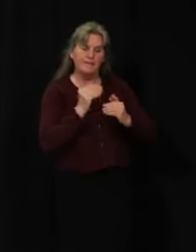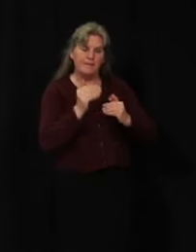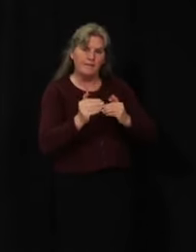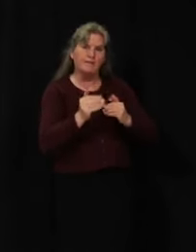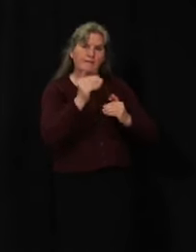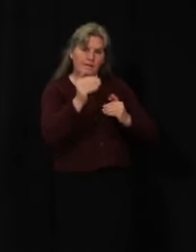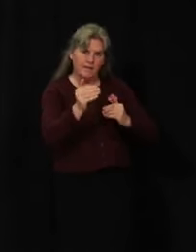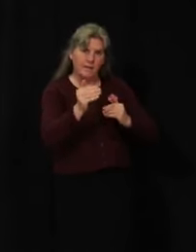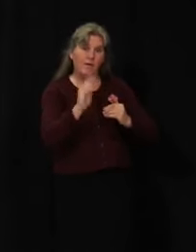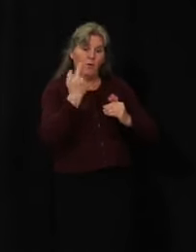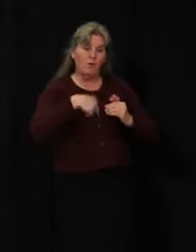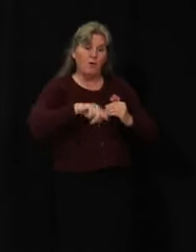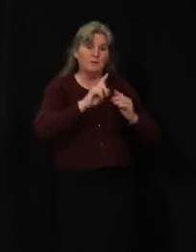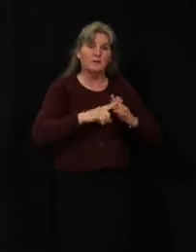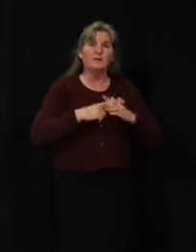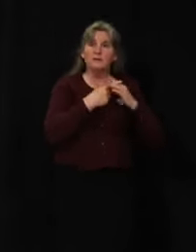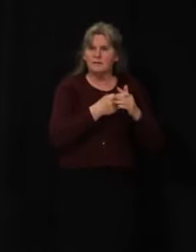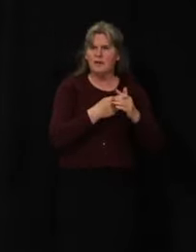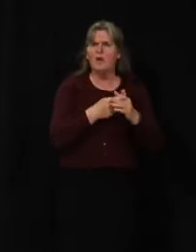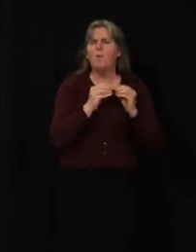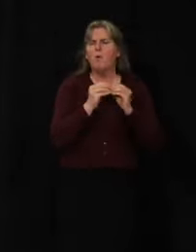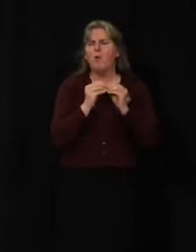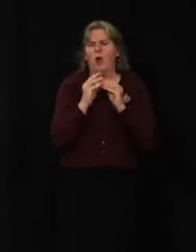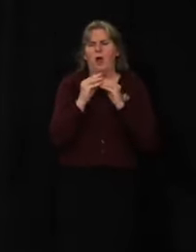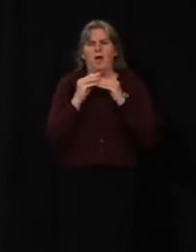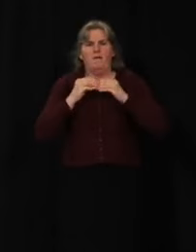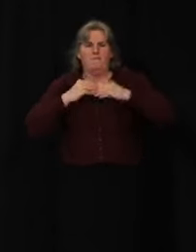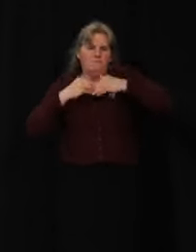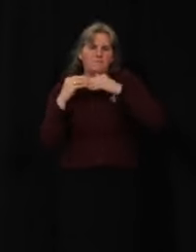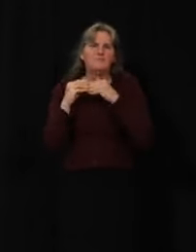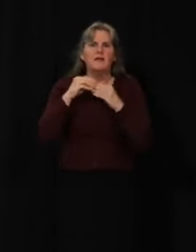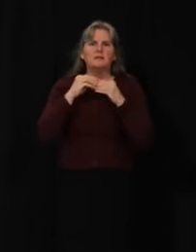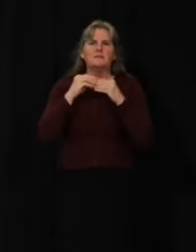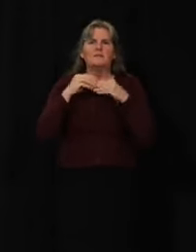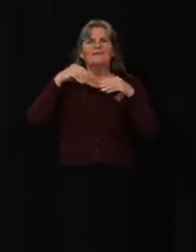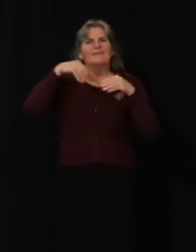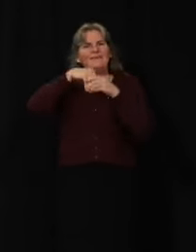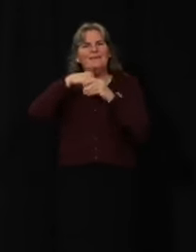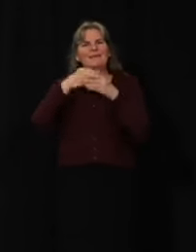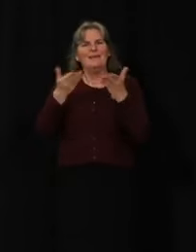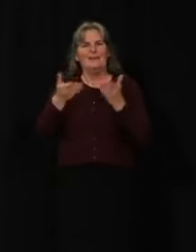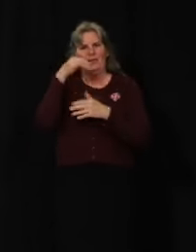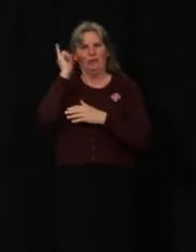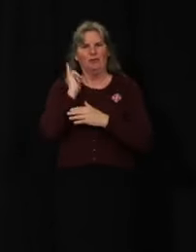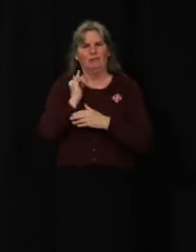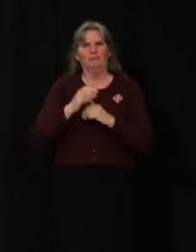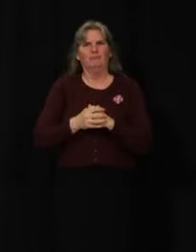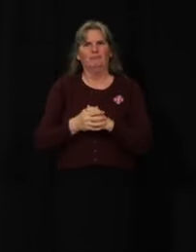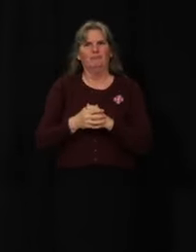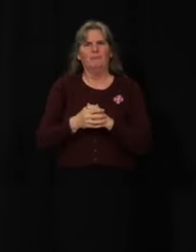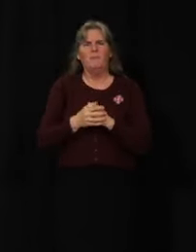to begin allowing for more flexibility for Yukoners and Yukoners at home.